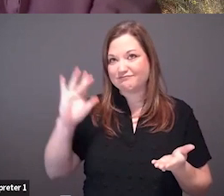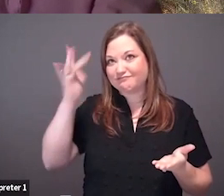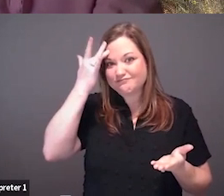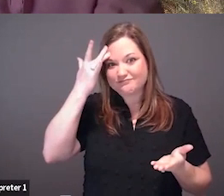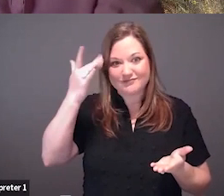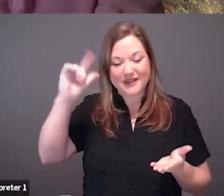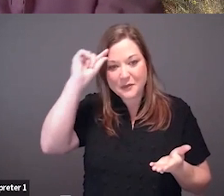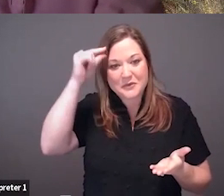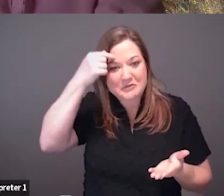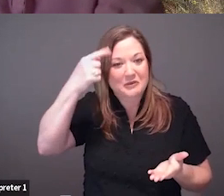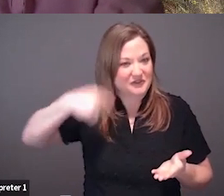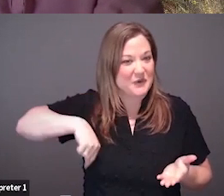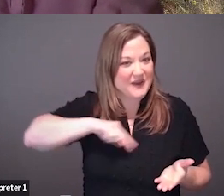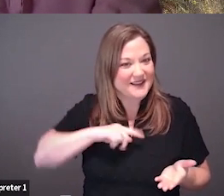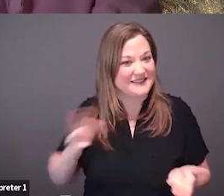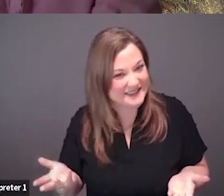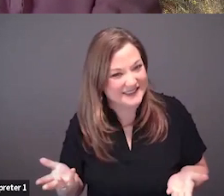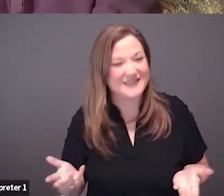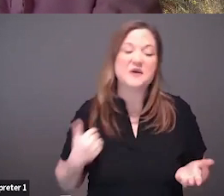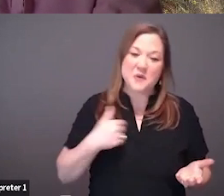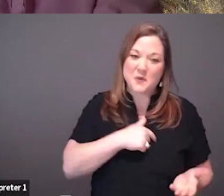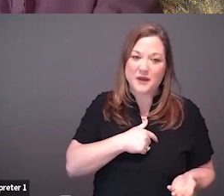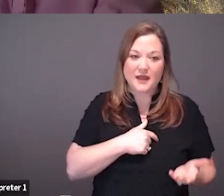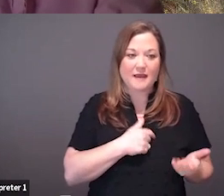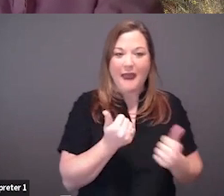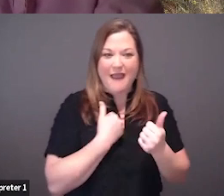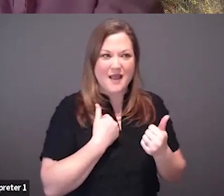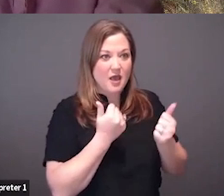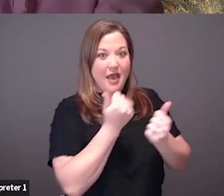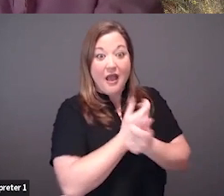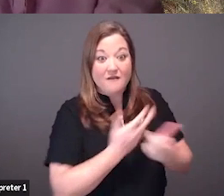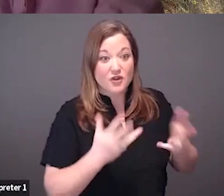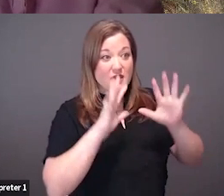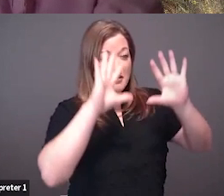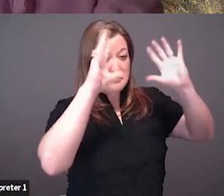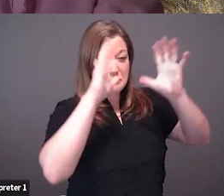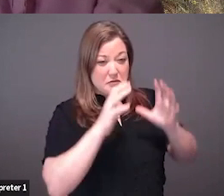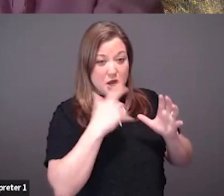We categorized everything that looked remotely like accessibility.